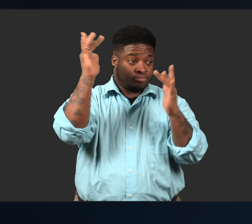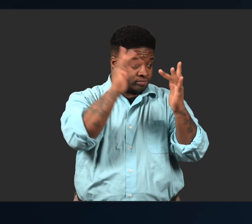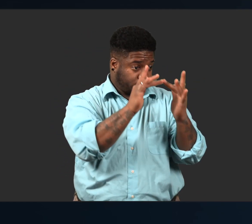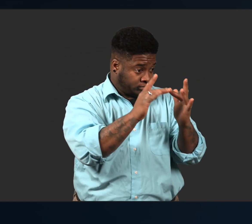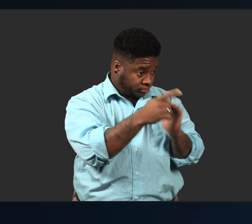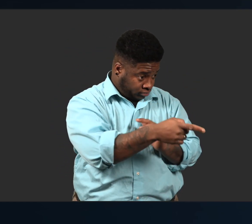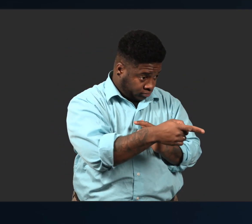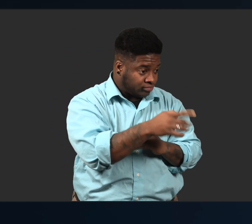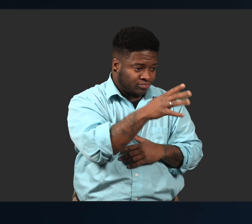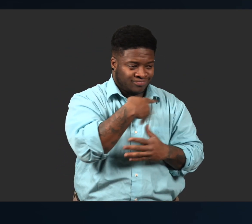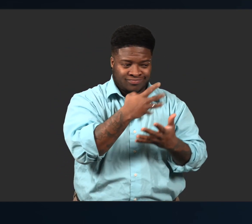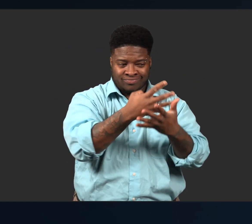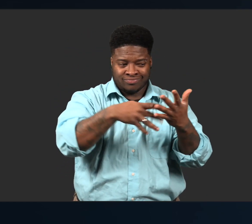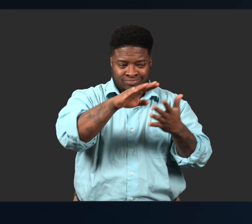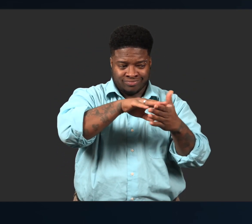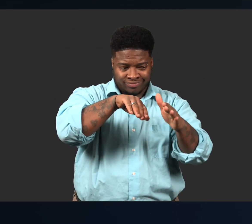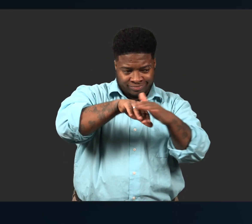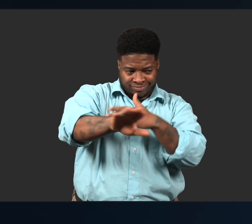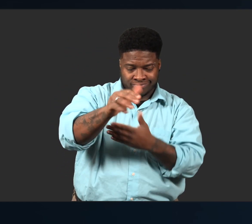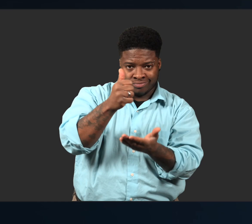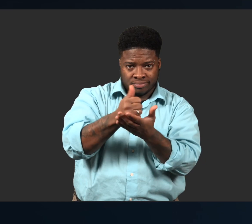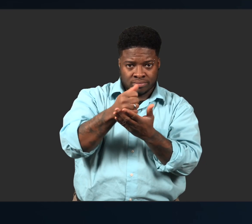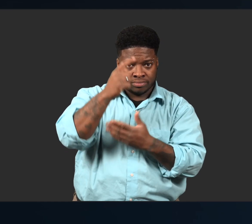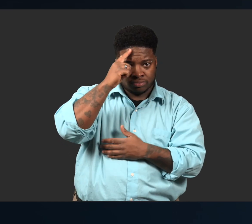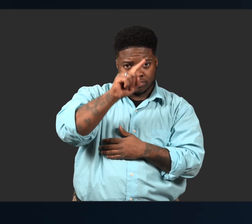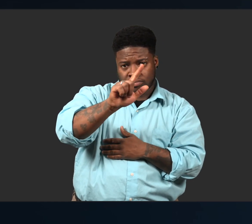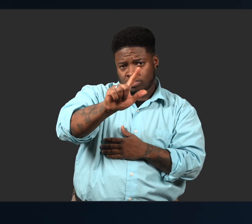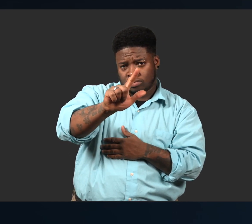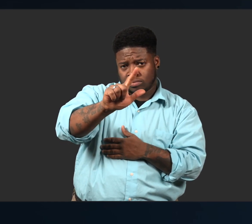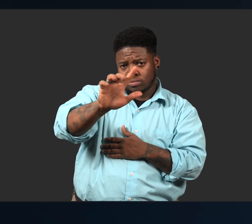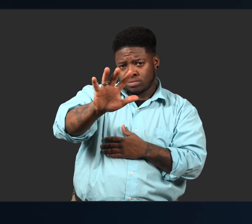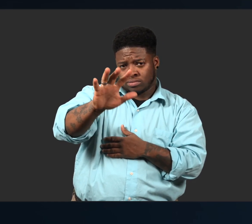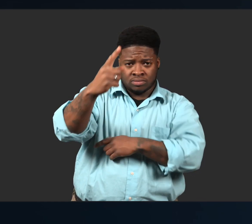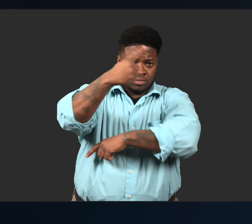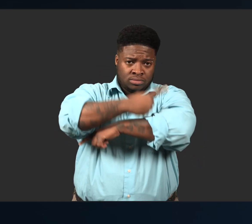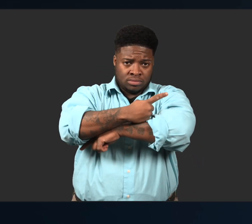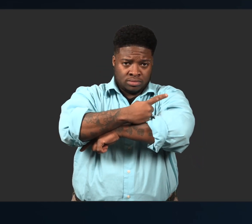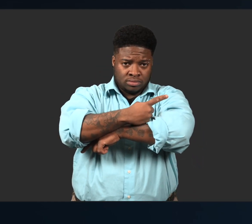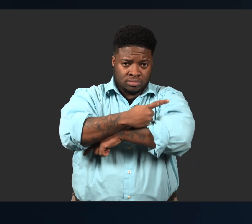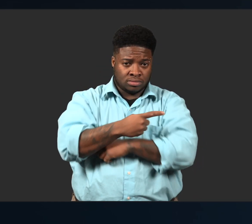Bob's insurance informs him he's been approved for a 25 days of treatment.